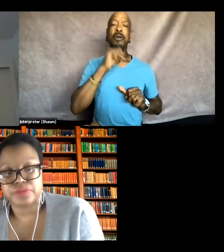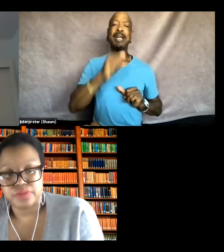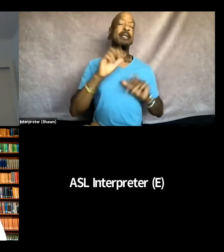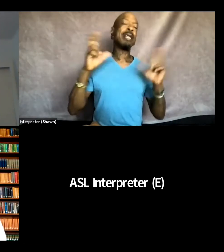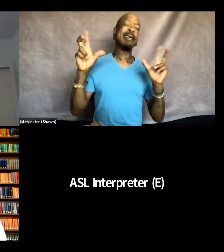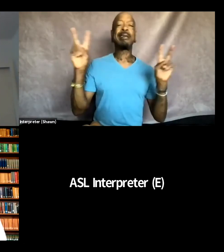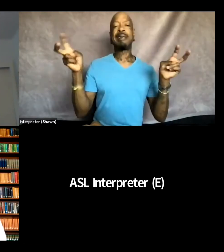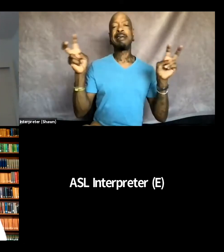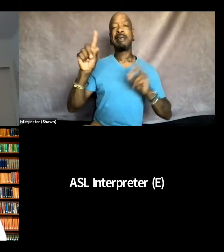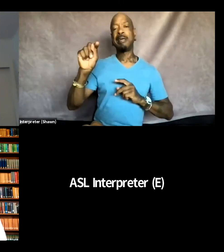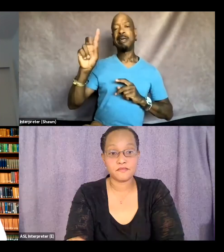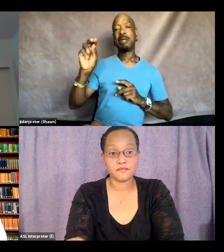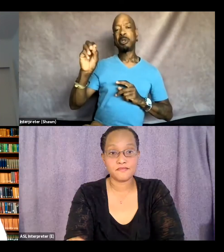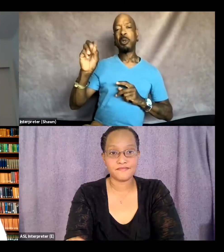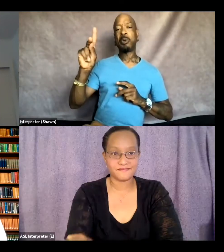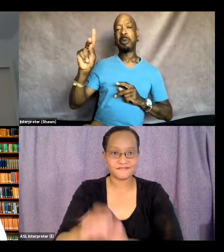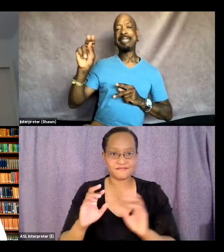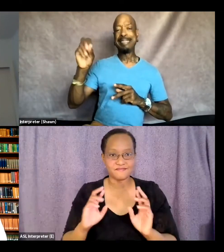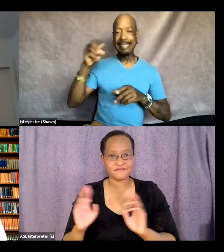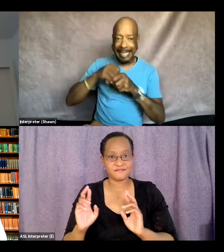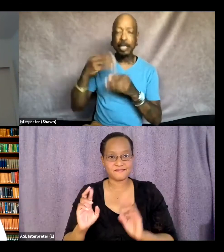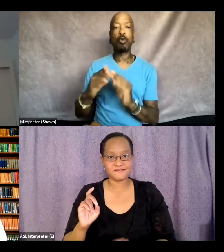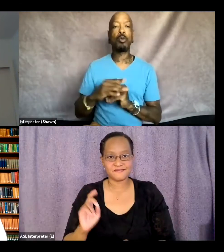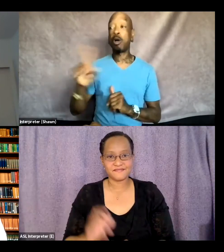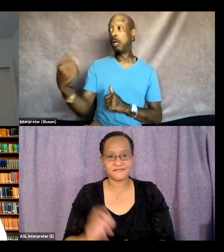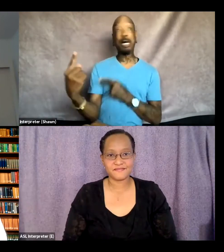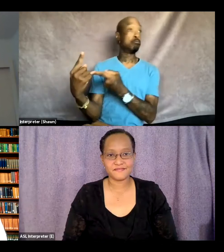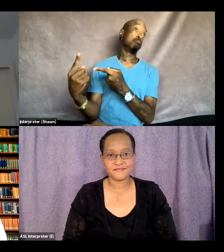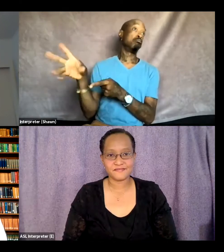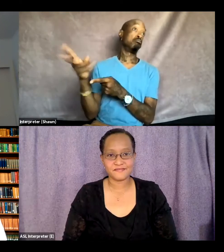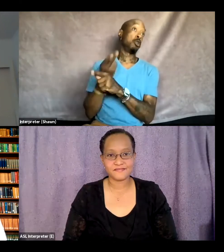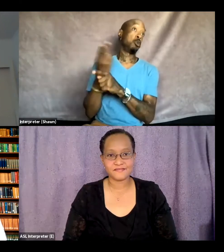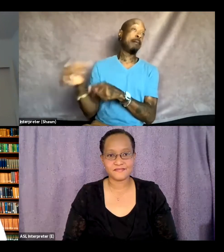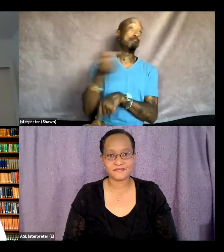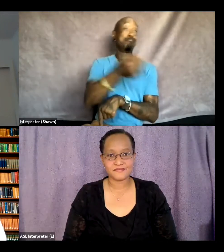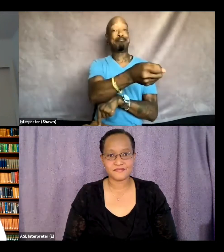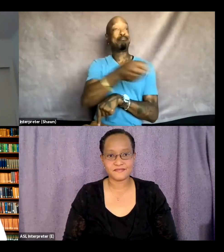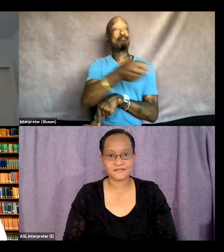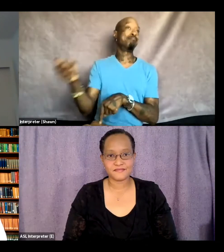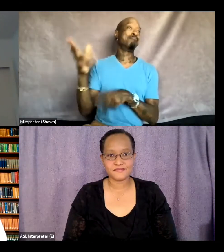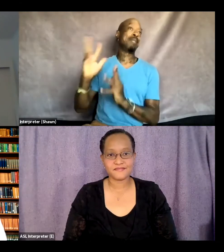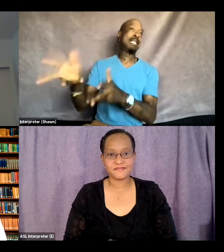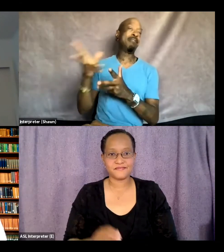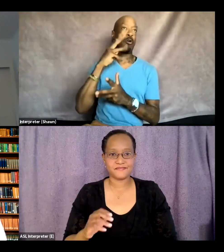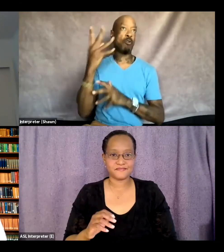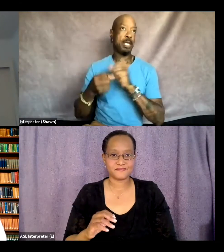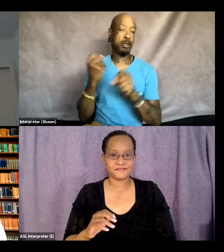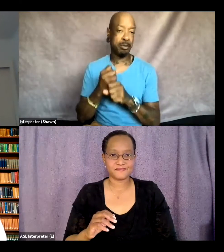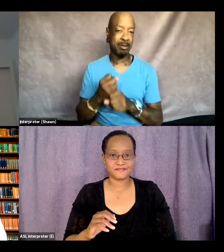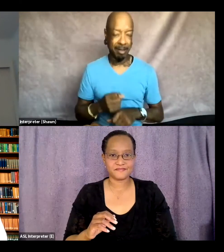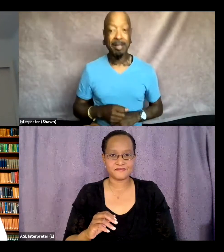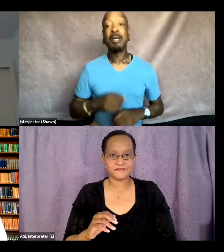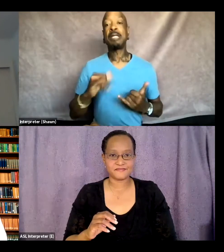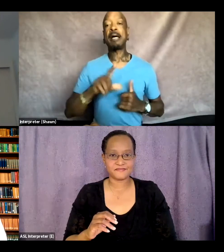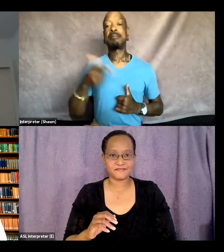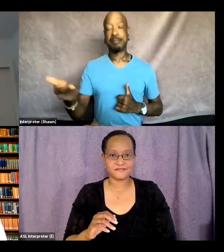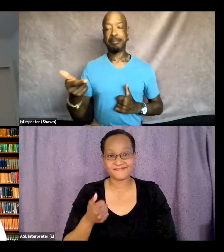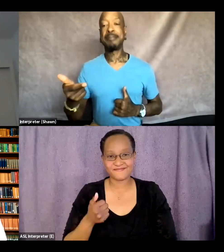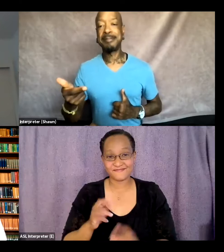Nicole Redding (she/her): All right, I'm going to turn it over to our next panelist Bucket